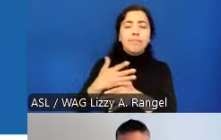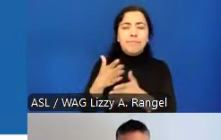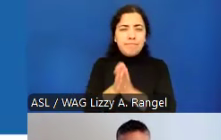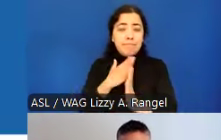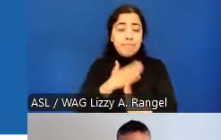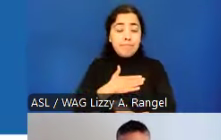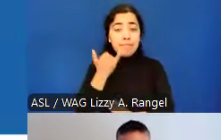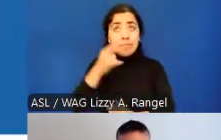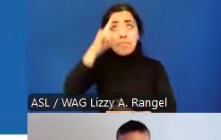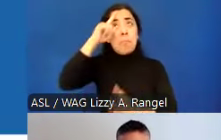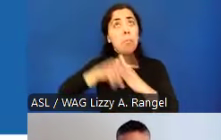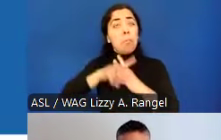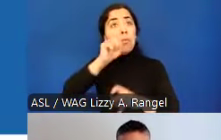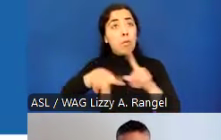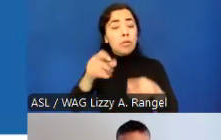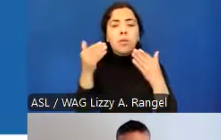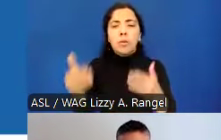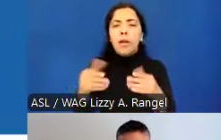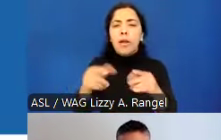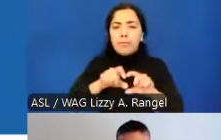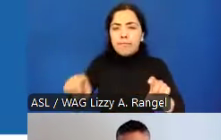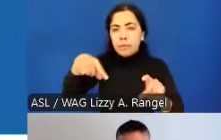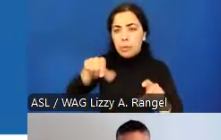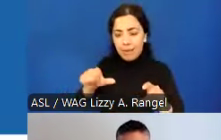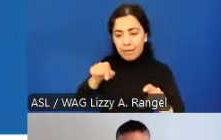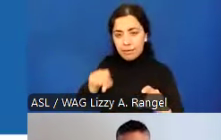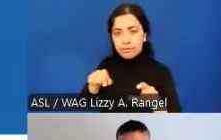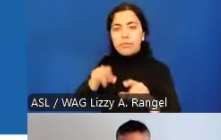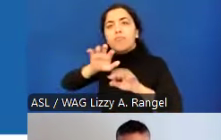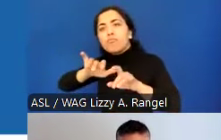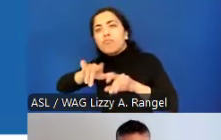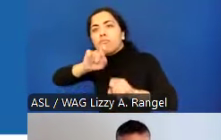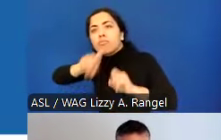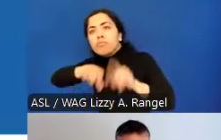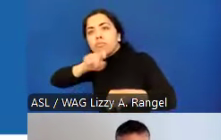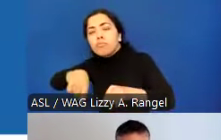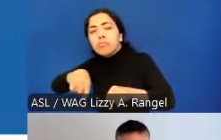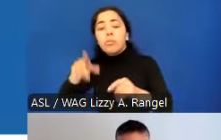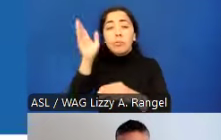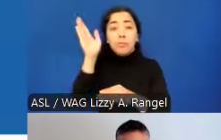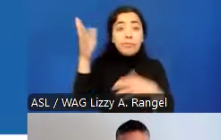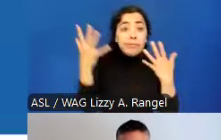questions in the Q&A and questions will be saved until the end of the presentation.